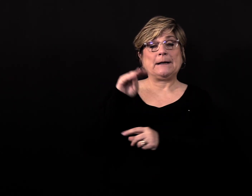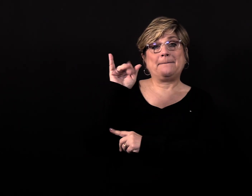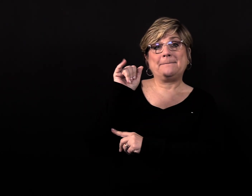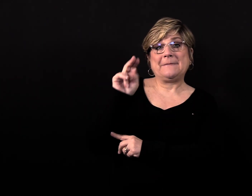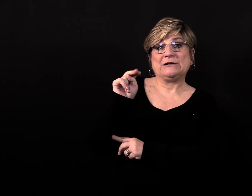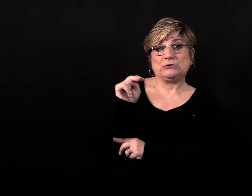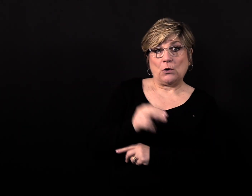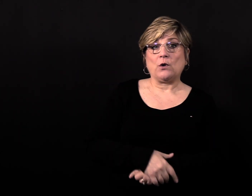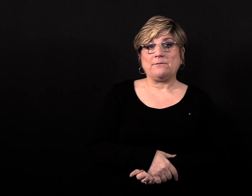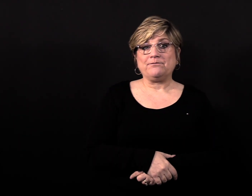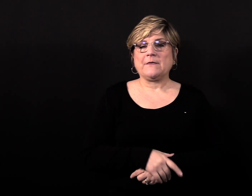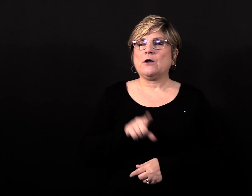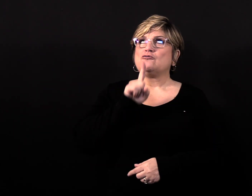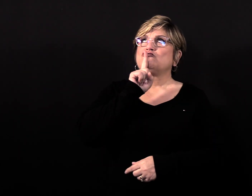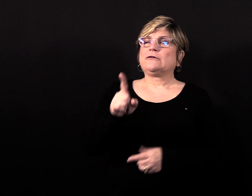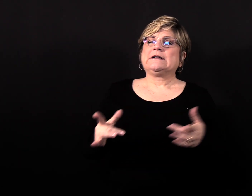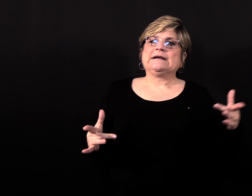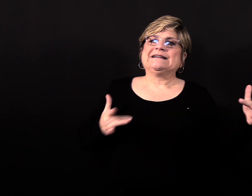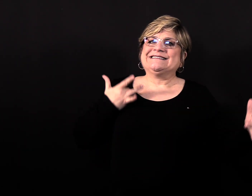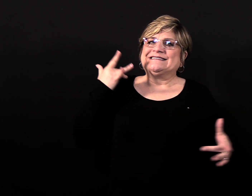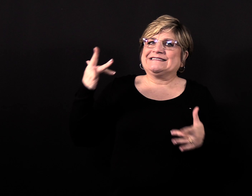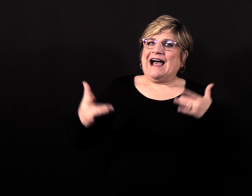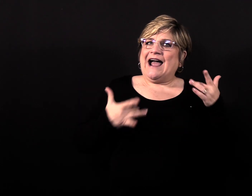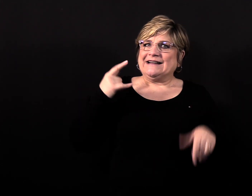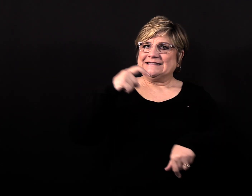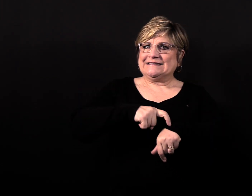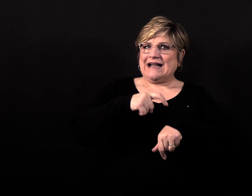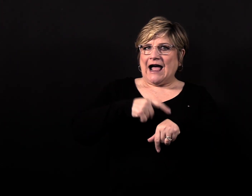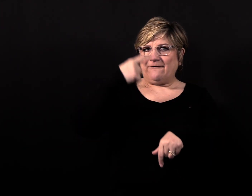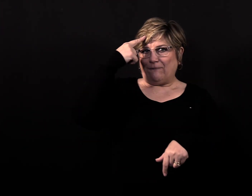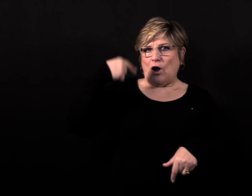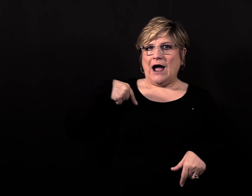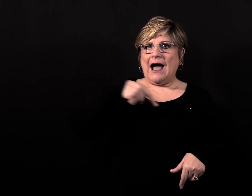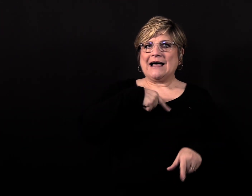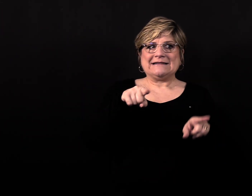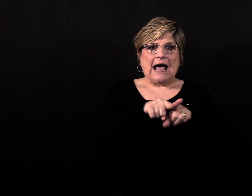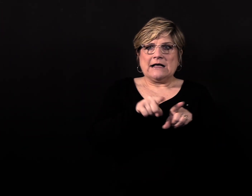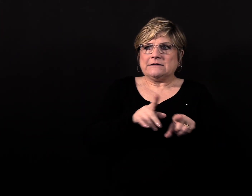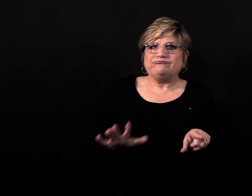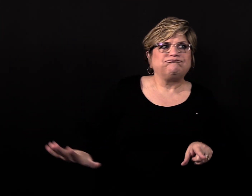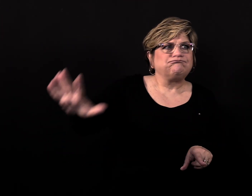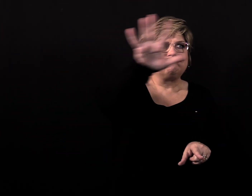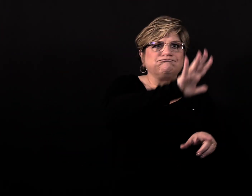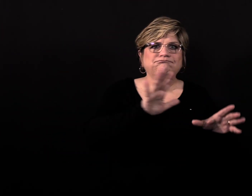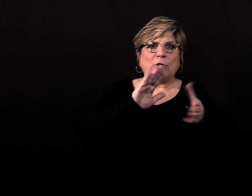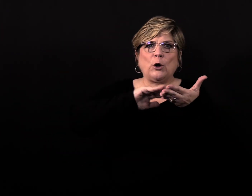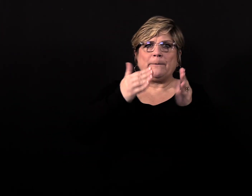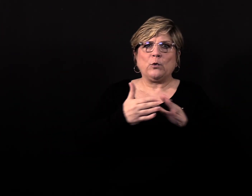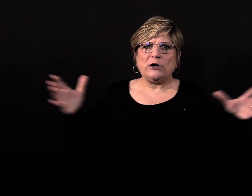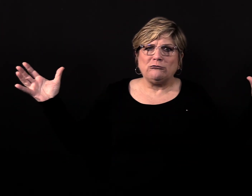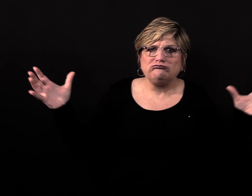in Minnesota. This is an exciting time for us as a